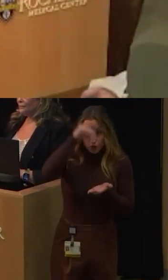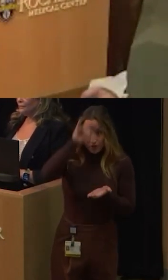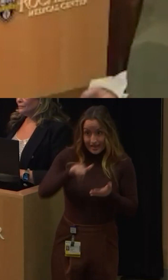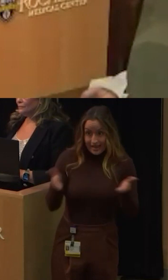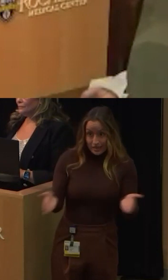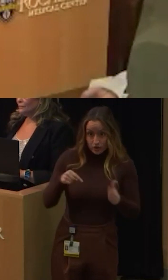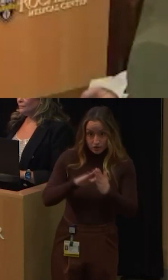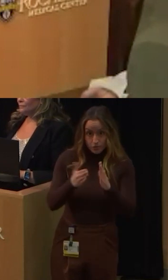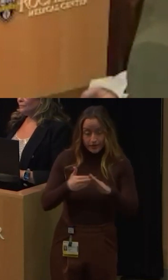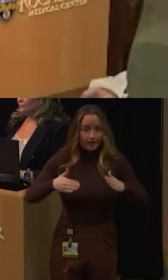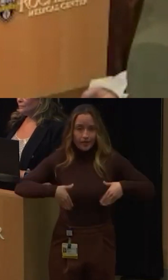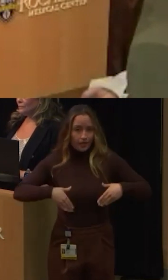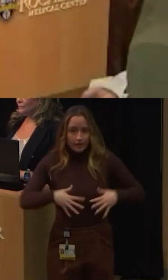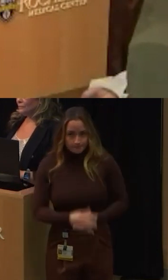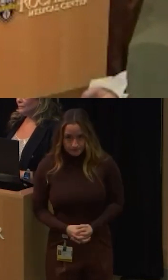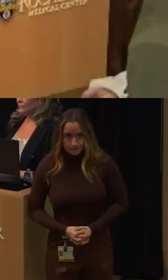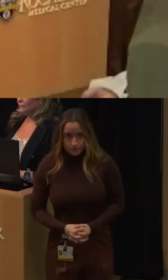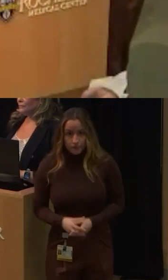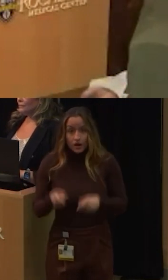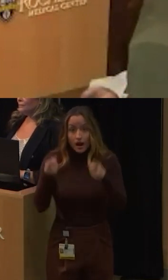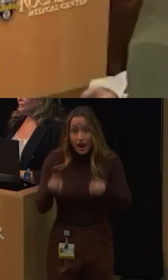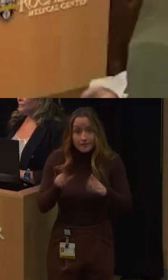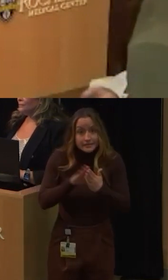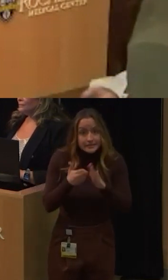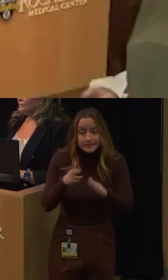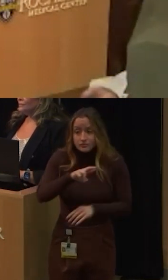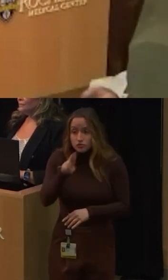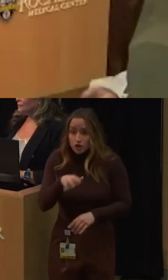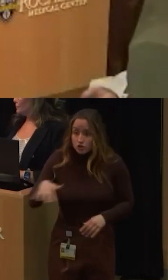that what happens in the city of Rochester has everything to do with what happens